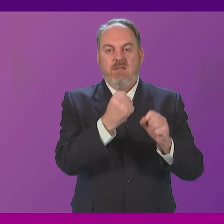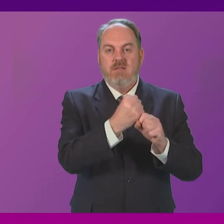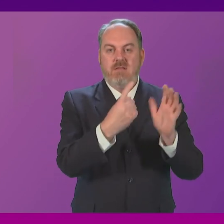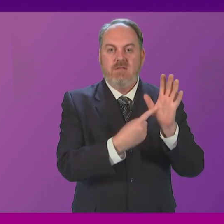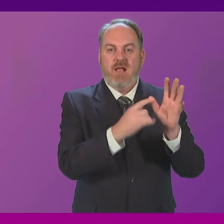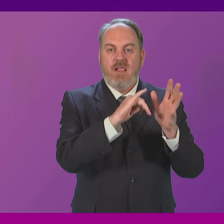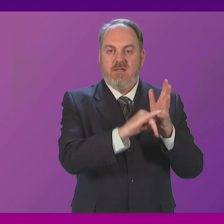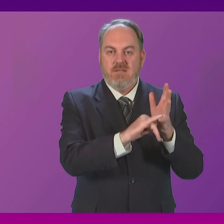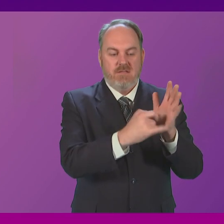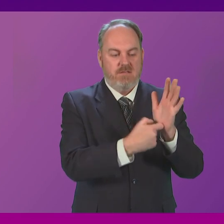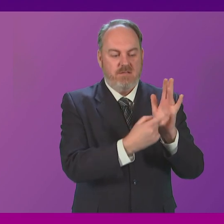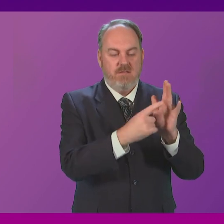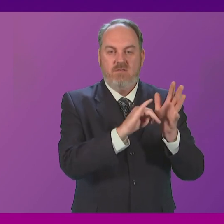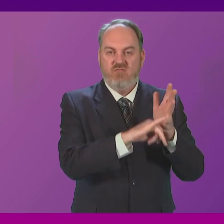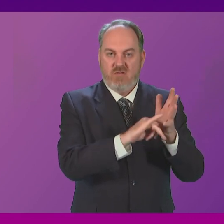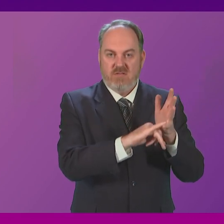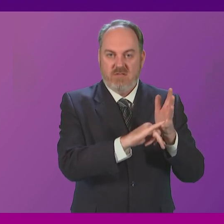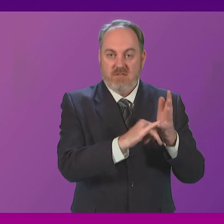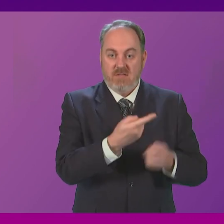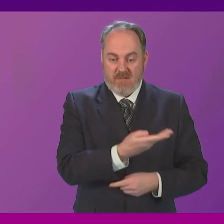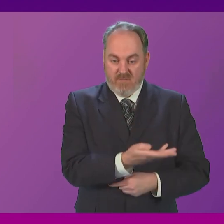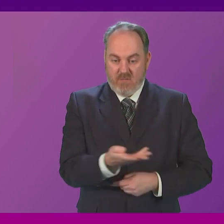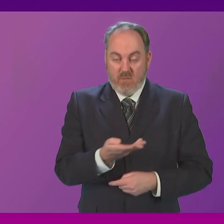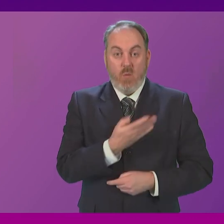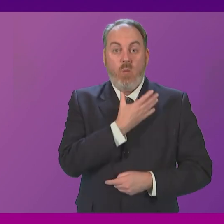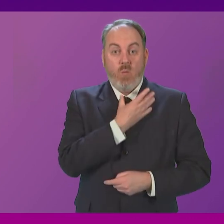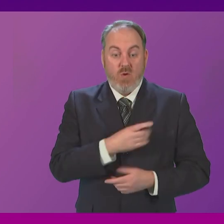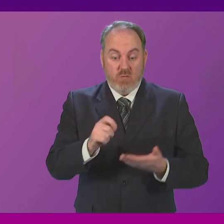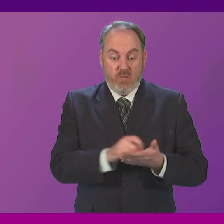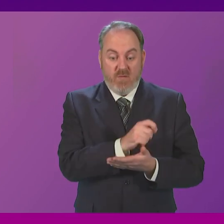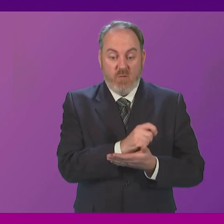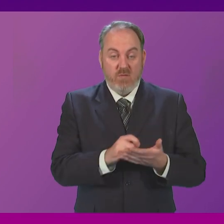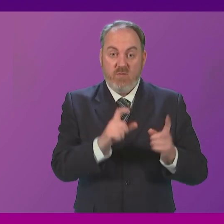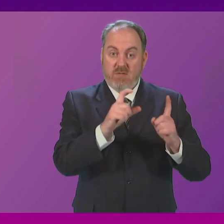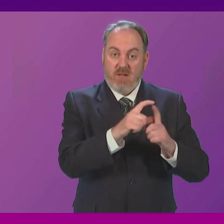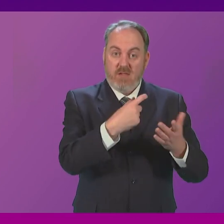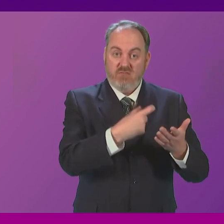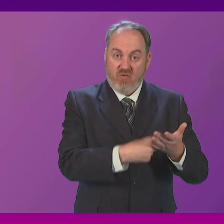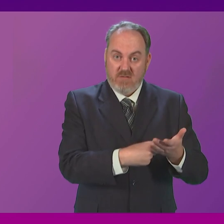Only members who wish to cast their vote for Douglas Ross should take part in this vote, by voting yes.